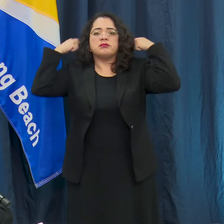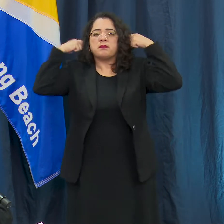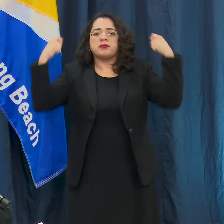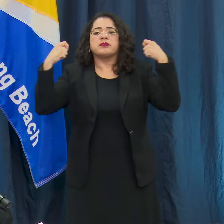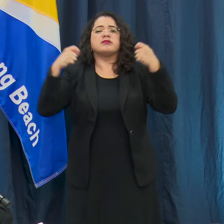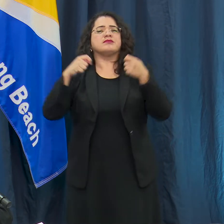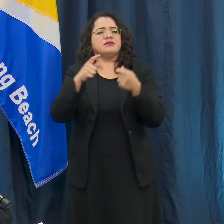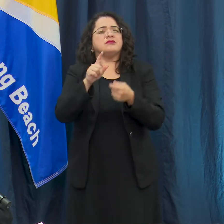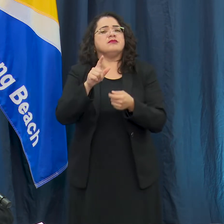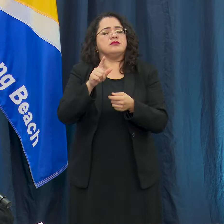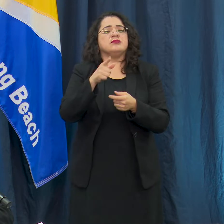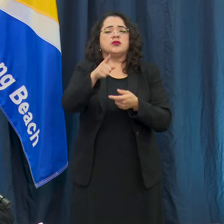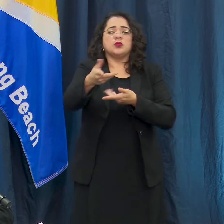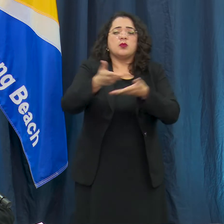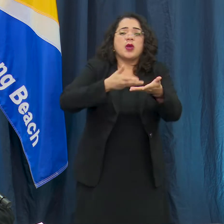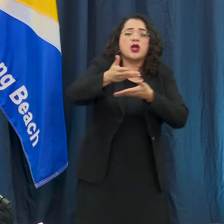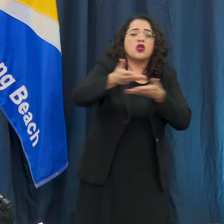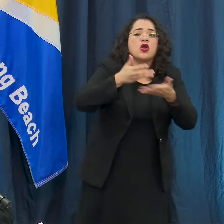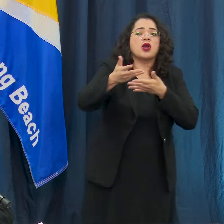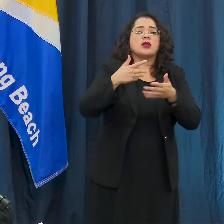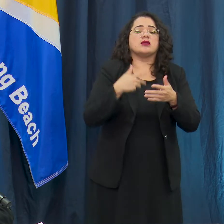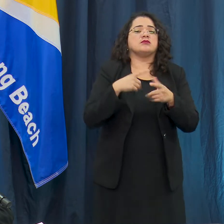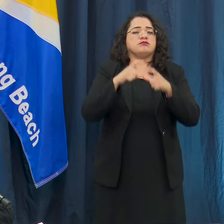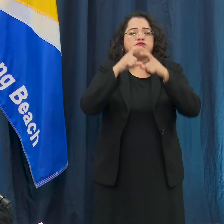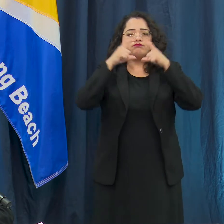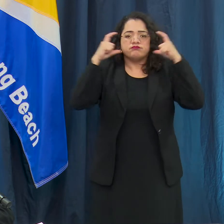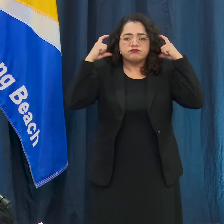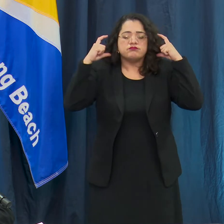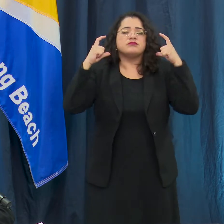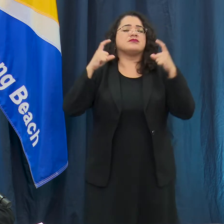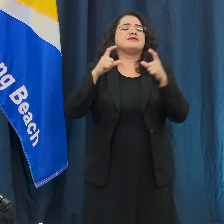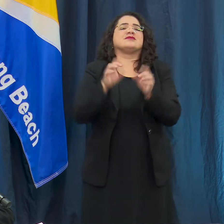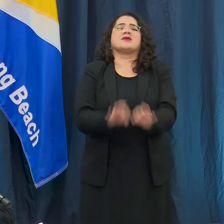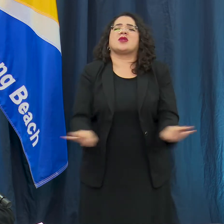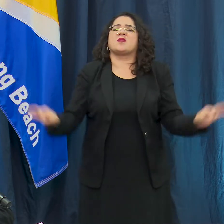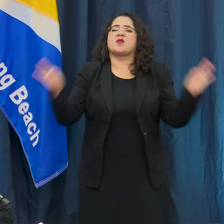interacting with folks, face coverings and masks are really critical and please